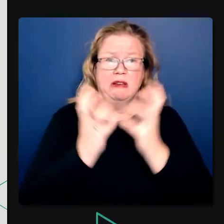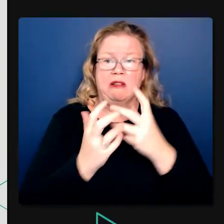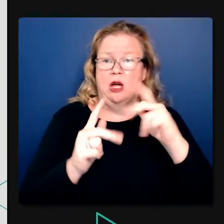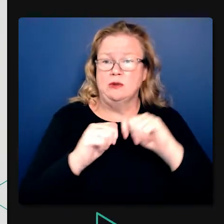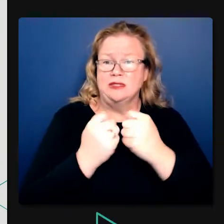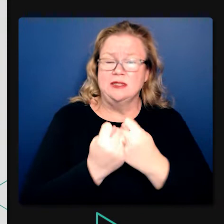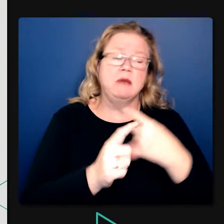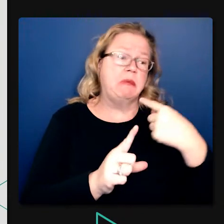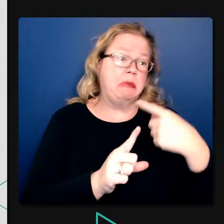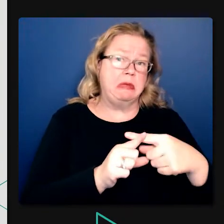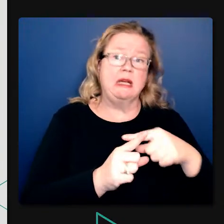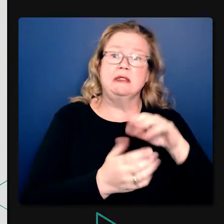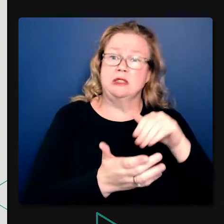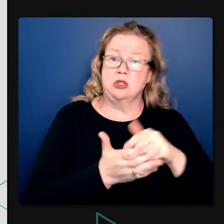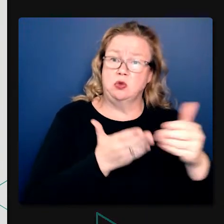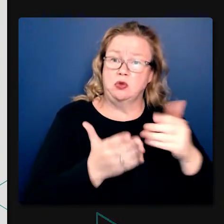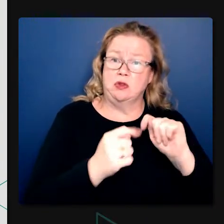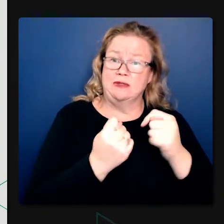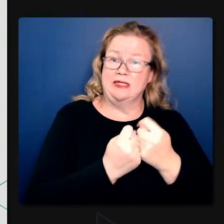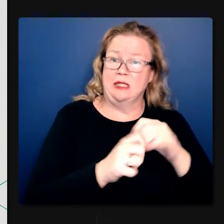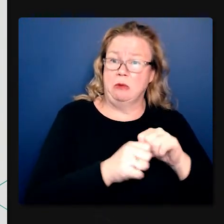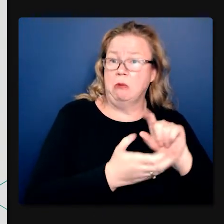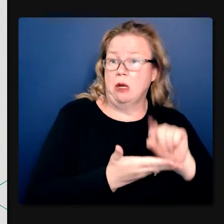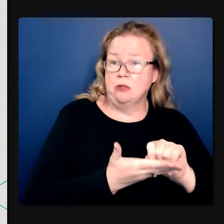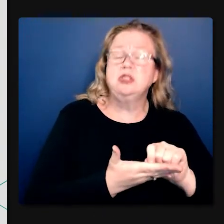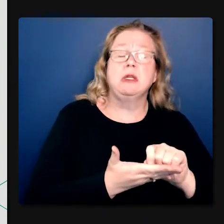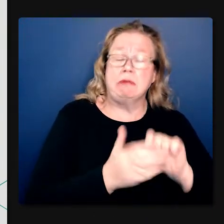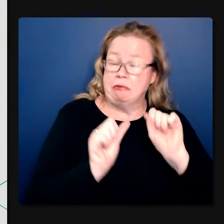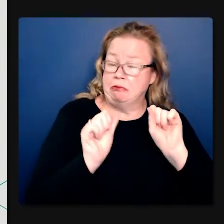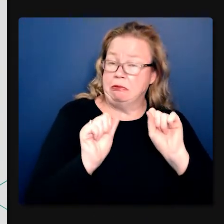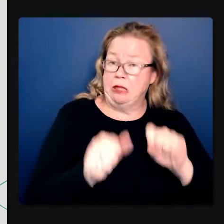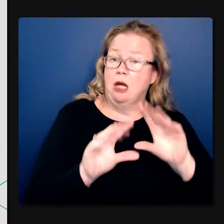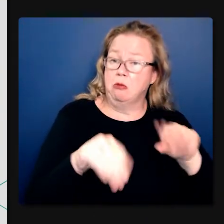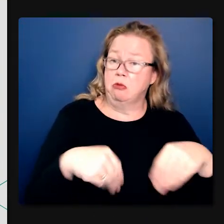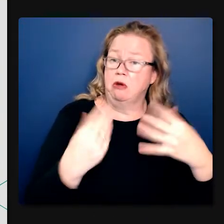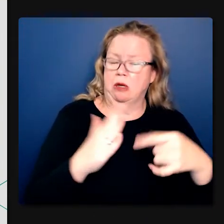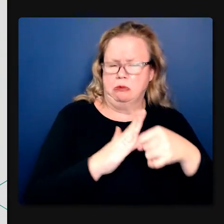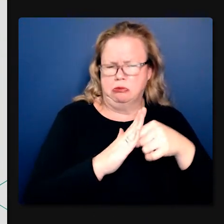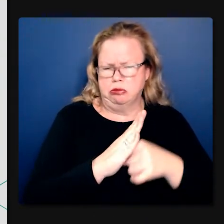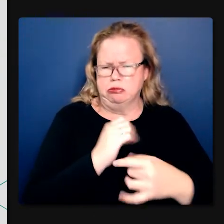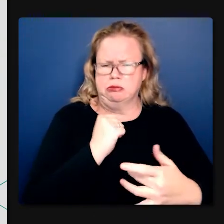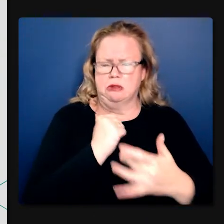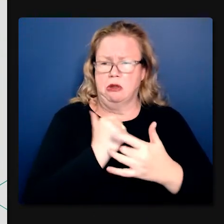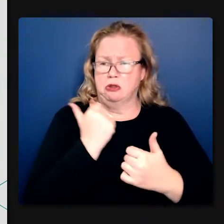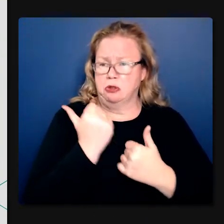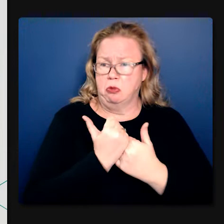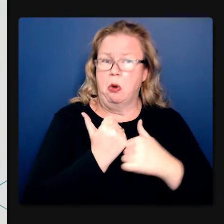as well as our Central Services team in publishing were able to provide extensive technology support.